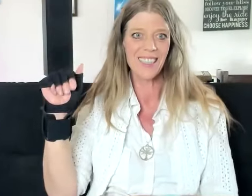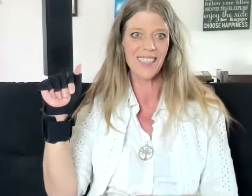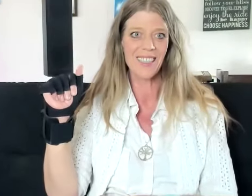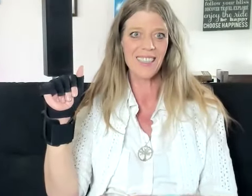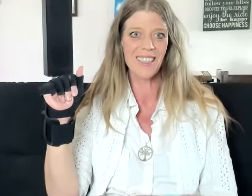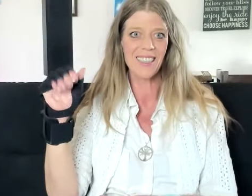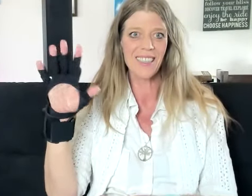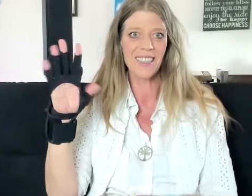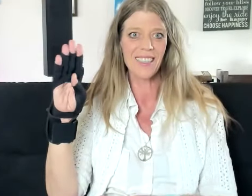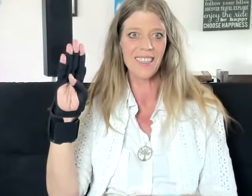A